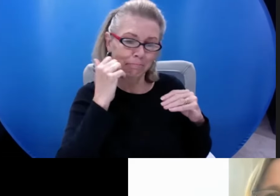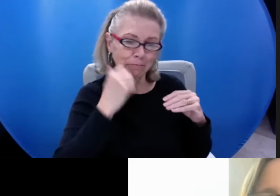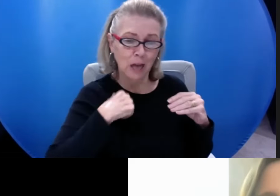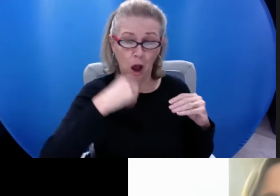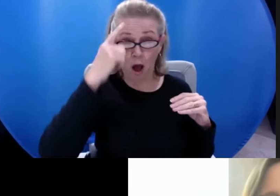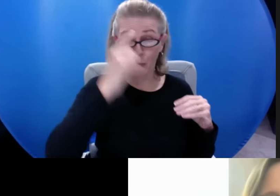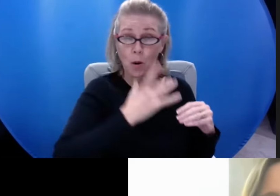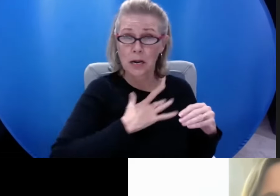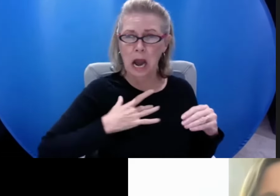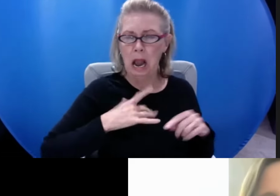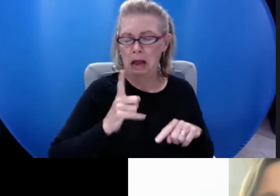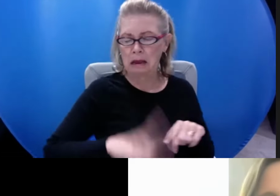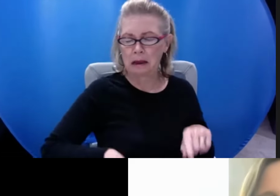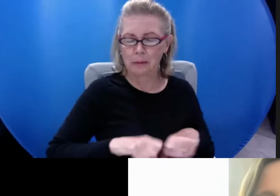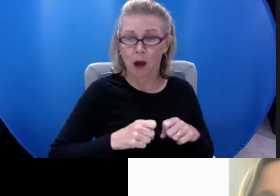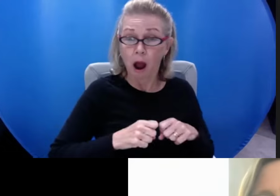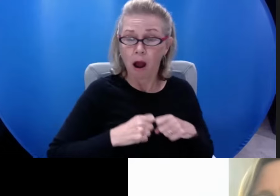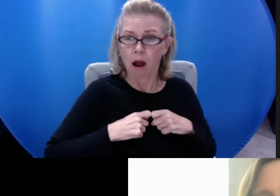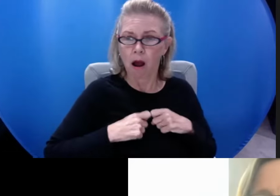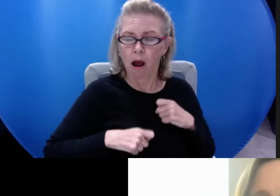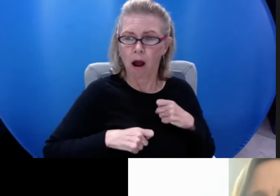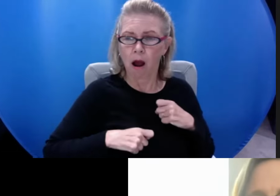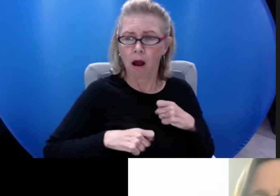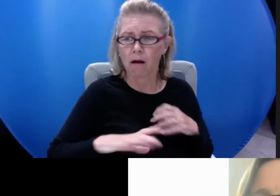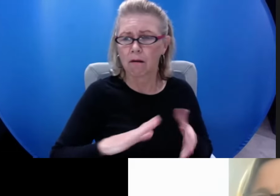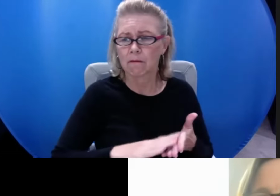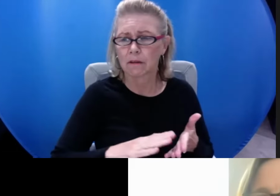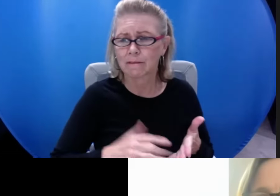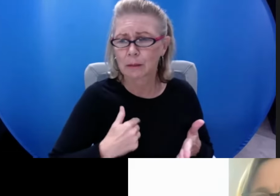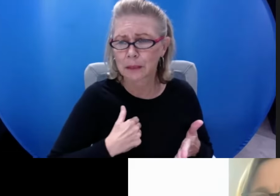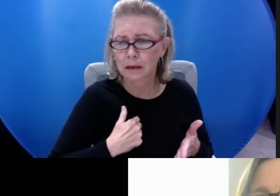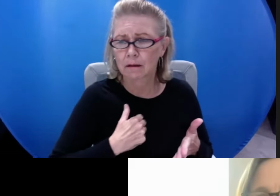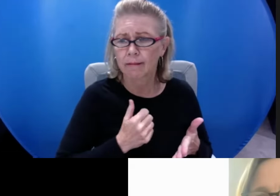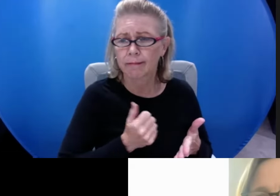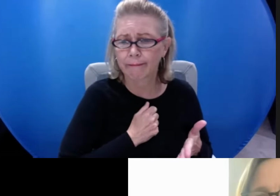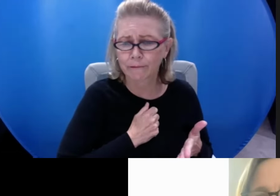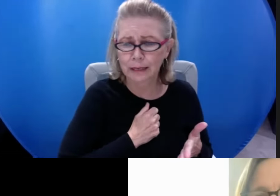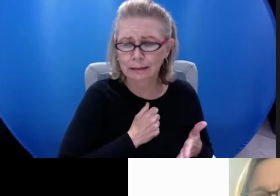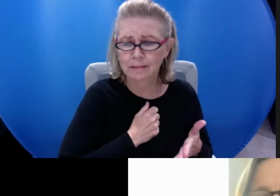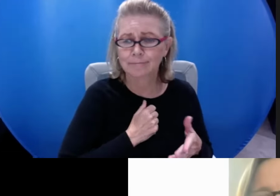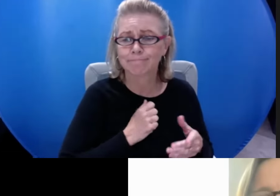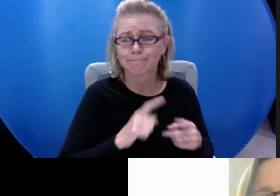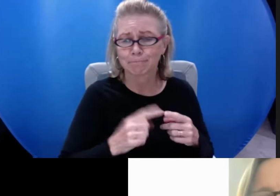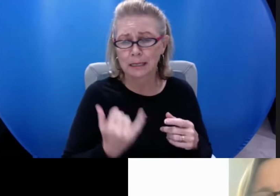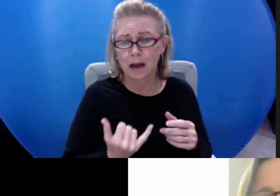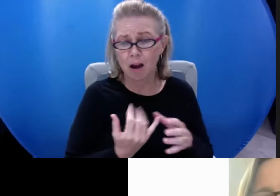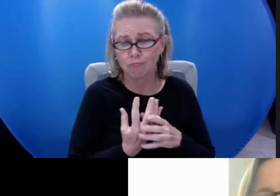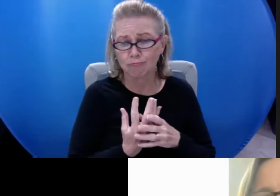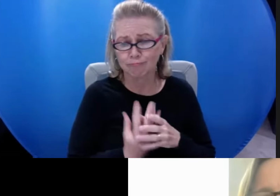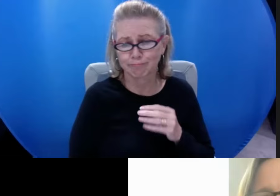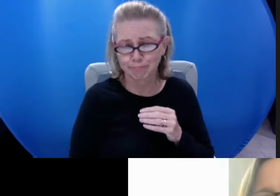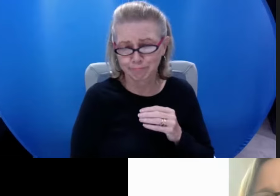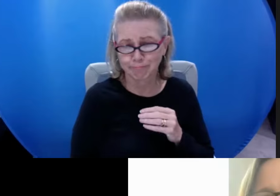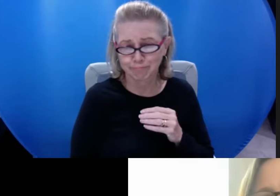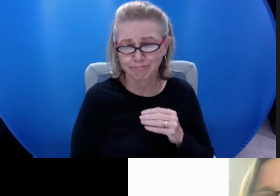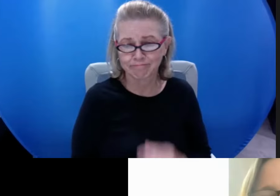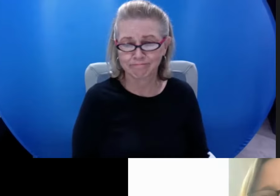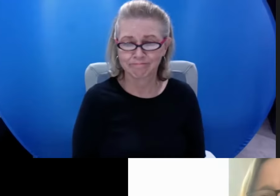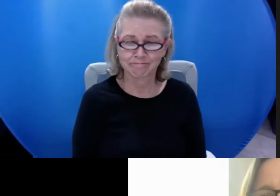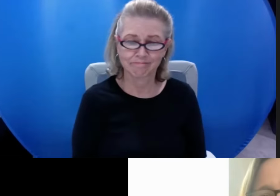It ripped, forgive me. I loved it but now it is gone. Thank you so much. Miriam. i just know a